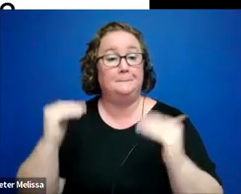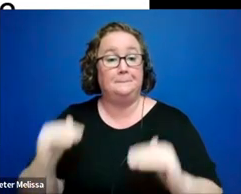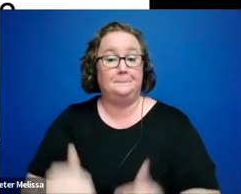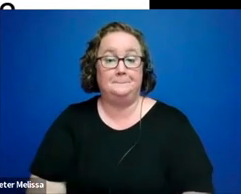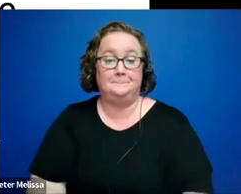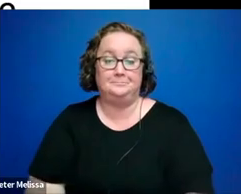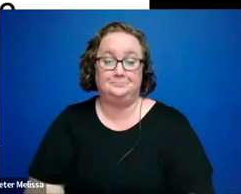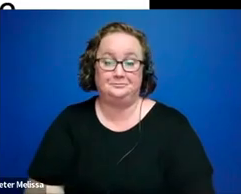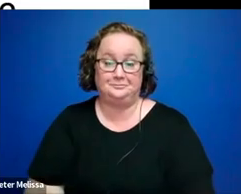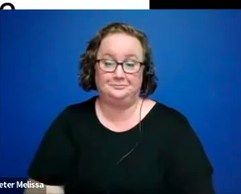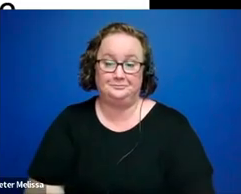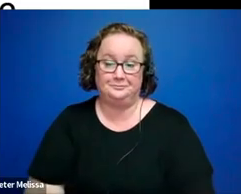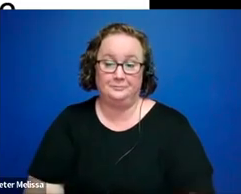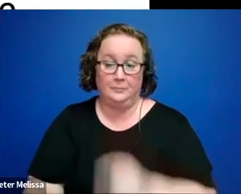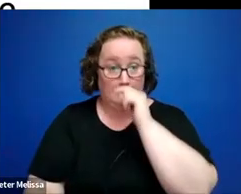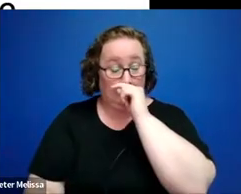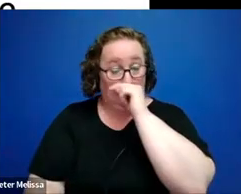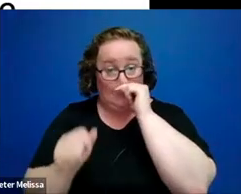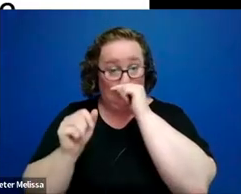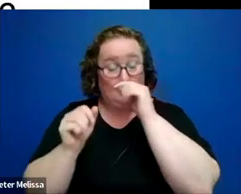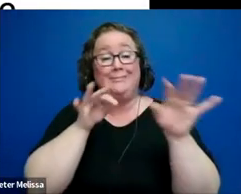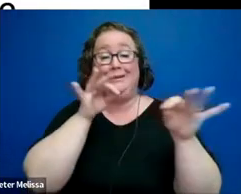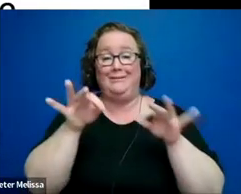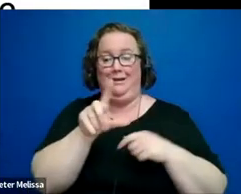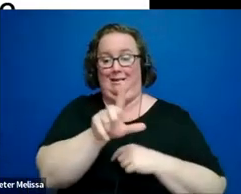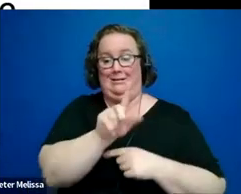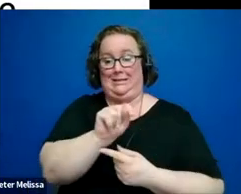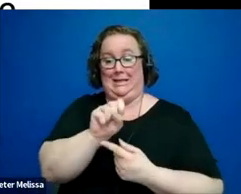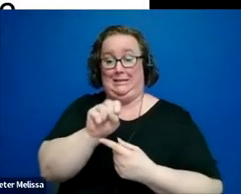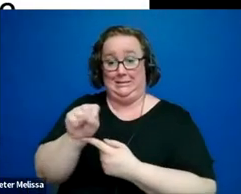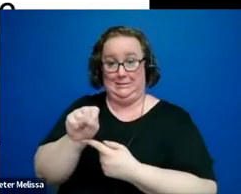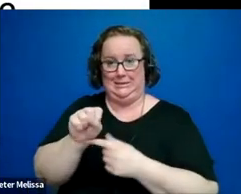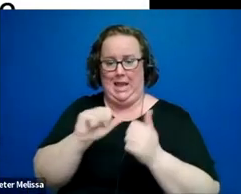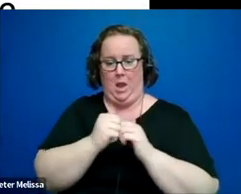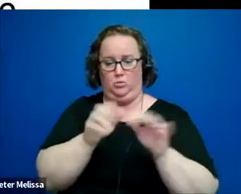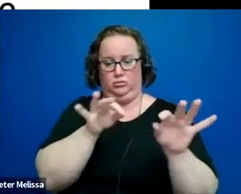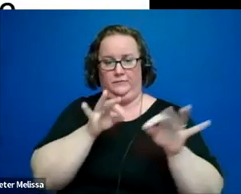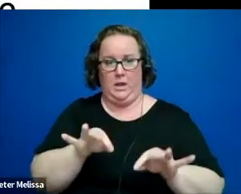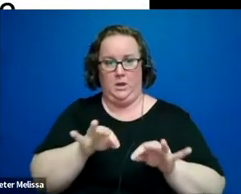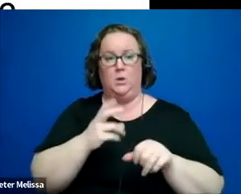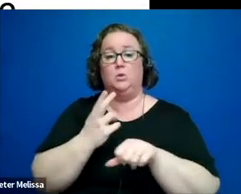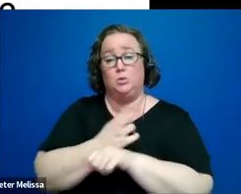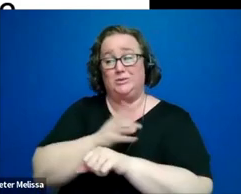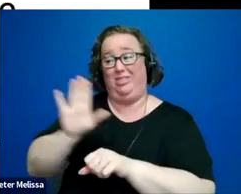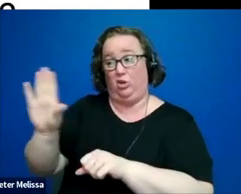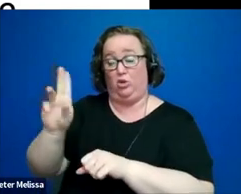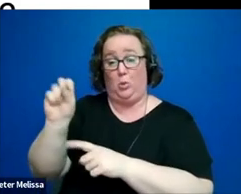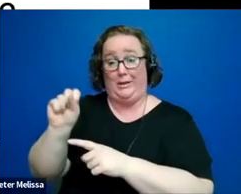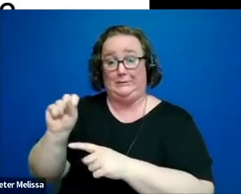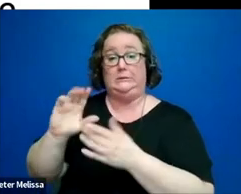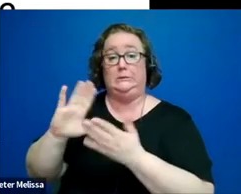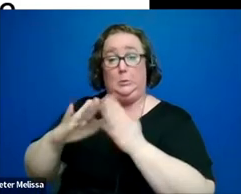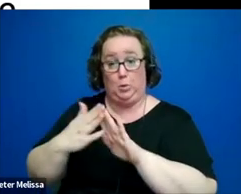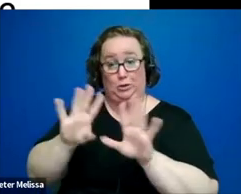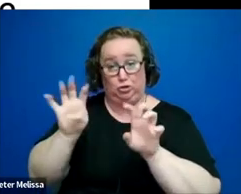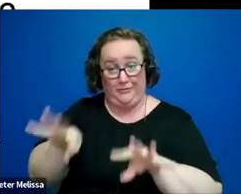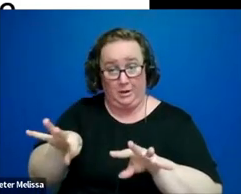So to define LTSS need using the American Community Survey, we're using two questions from this data